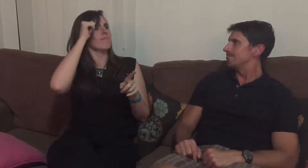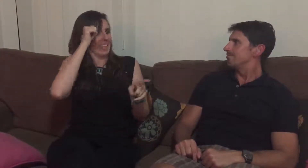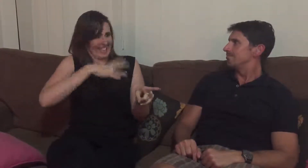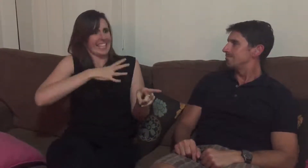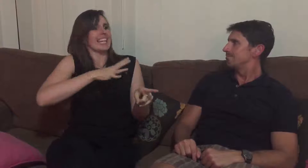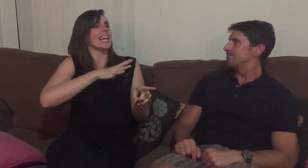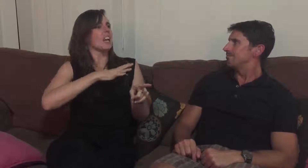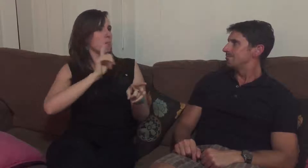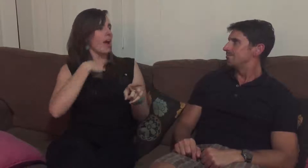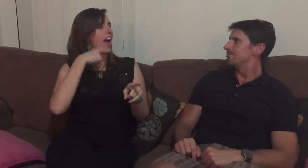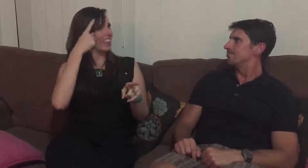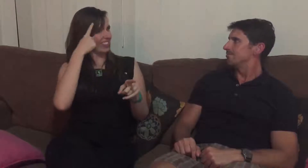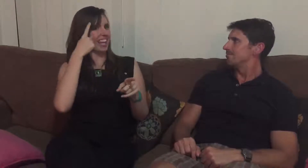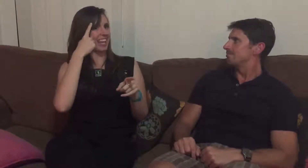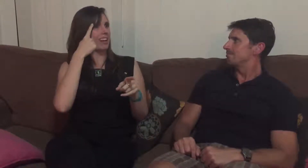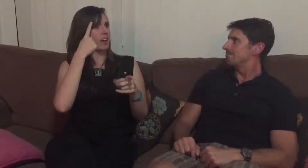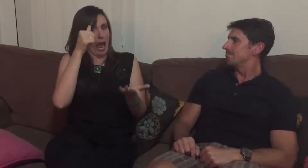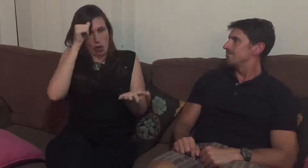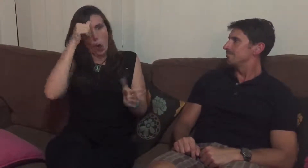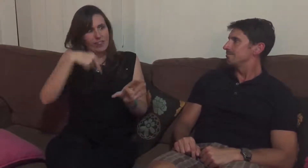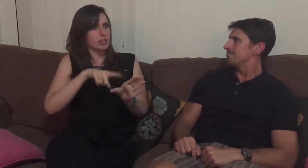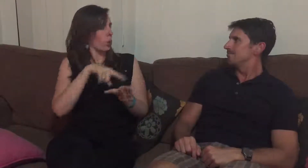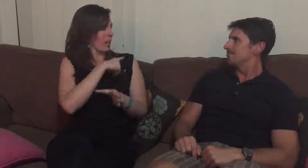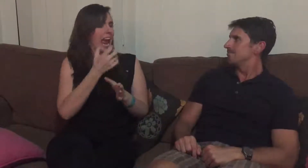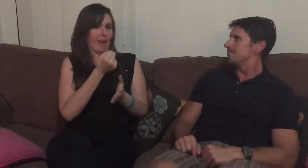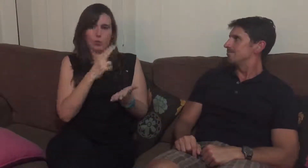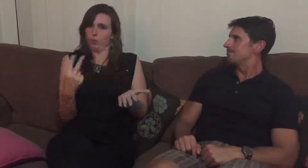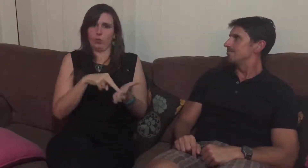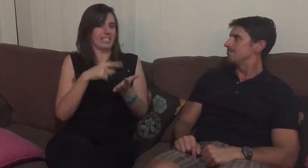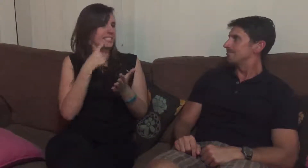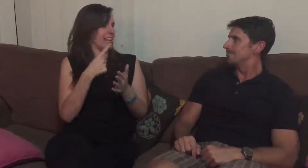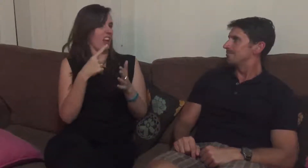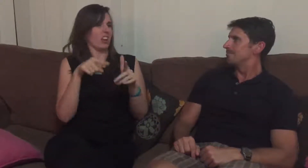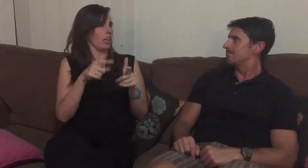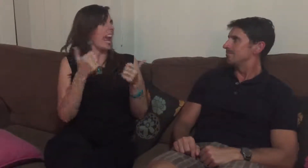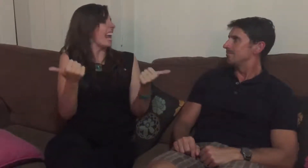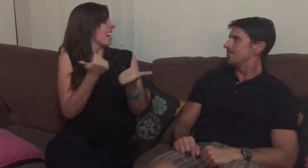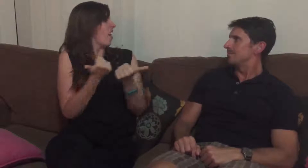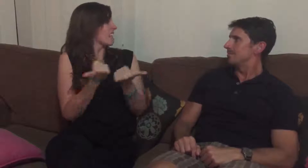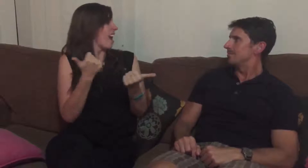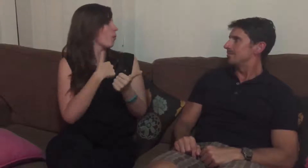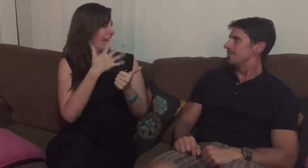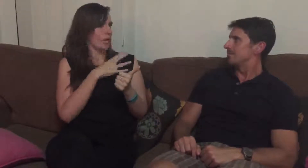Many people know this is an important area of development. and we really need to stand up and say, "Enough is enough."